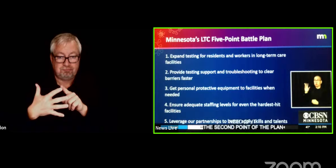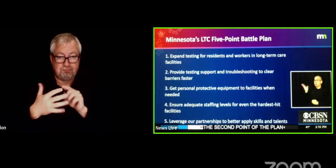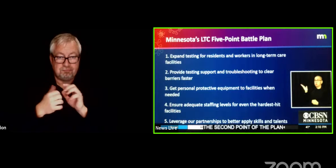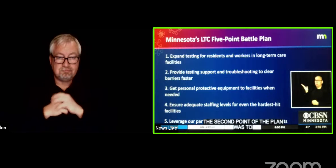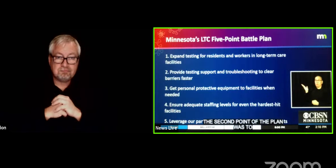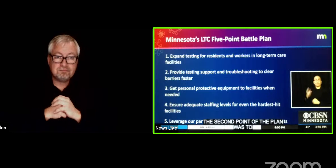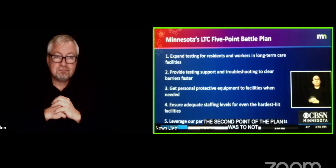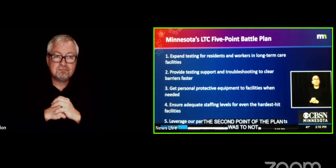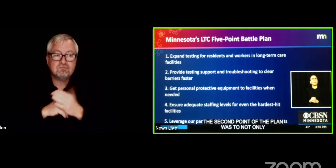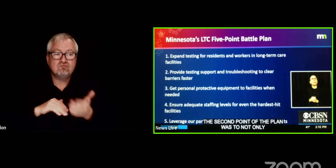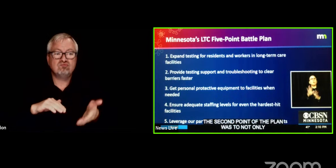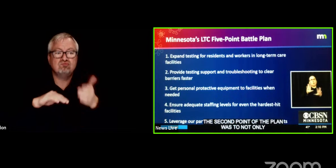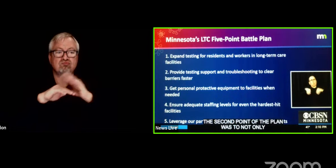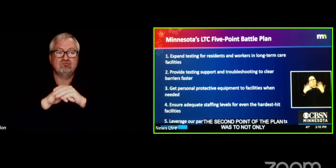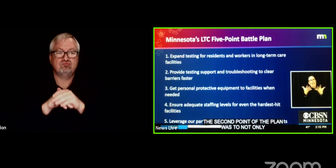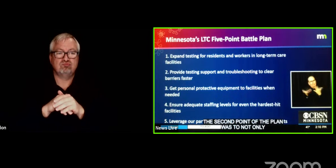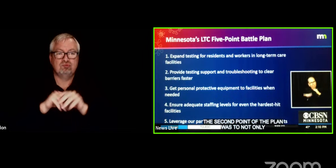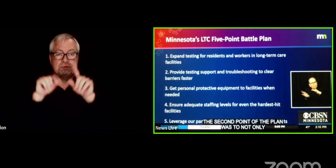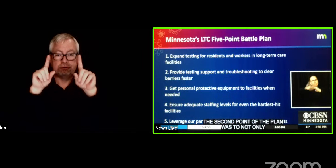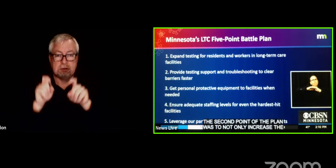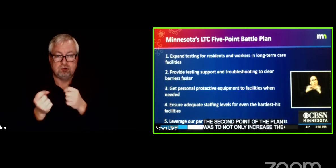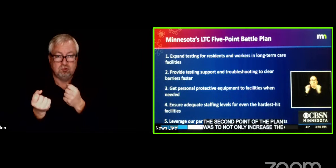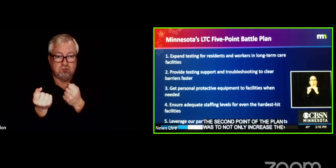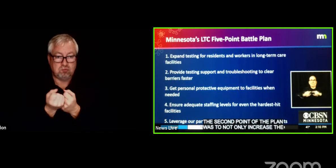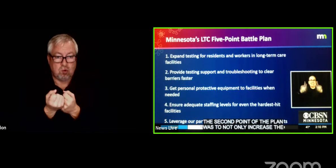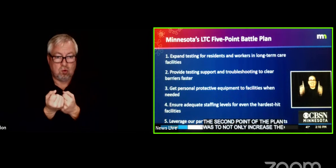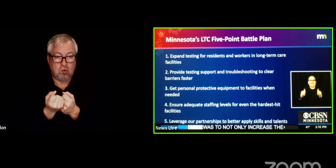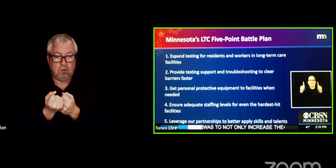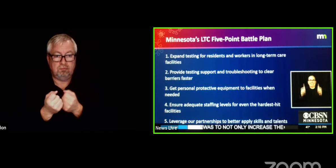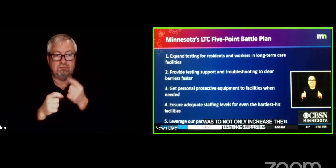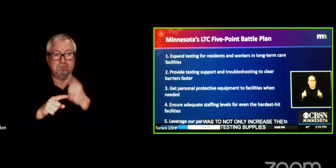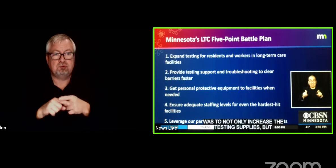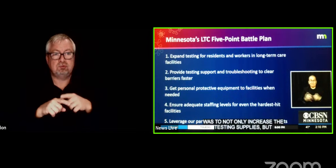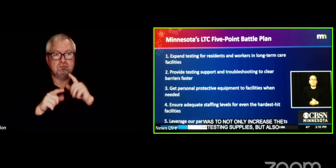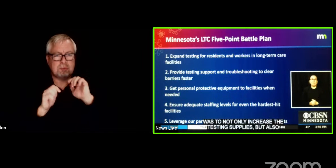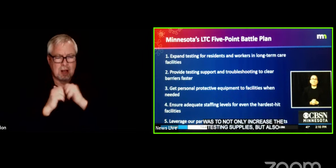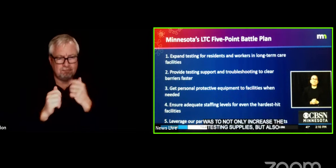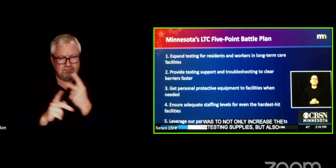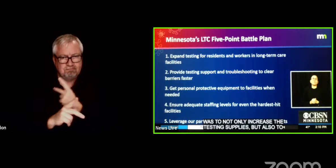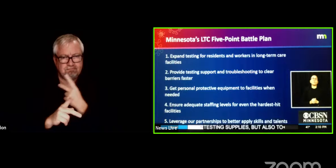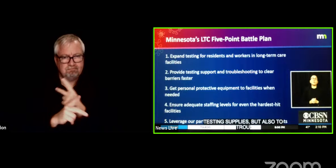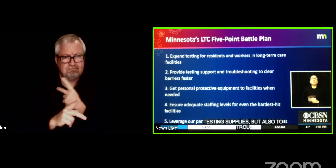BUT ALSO TO TROUBLE-SHOOT, TO HELP CLEAR BARRIERS FOR FACILITIES TO BE ABLE TO GET ACCESS TO THAT TESTING.